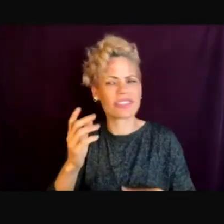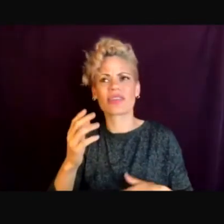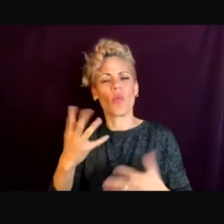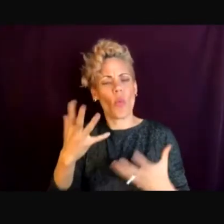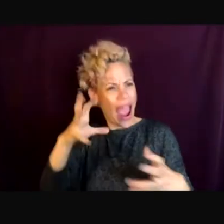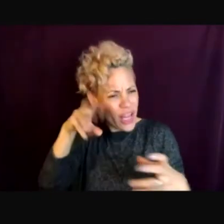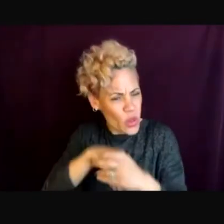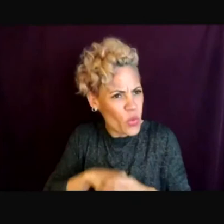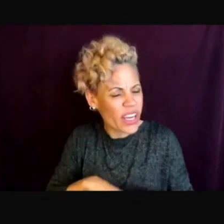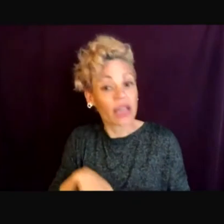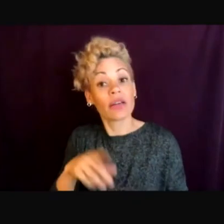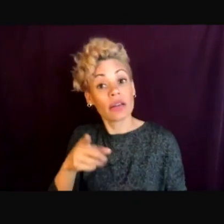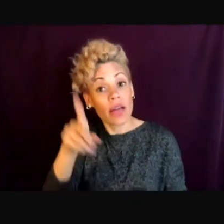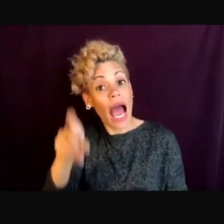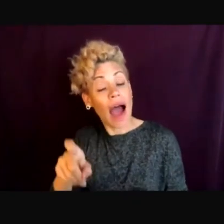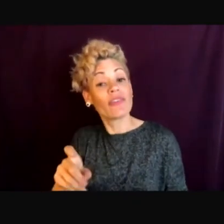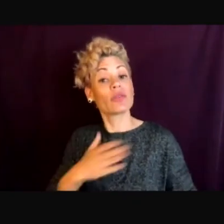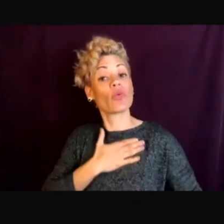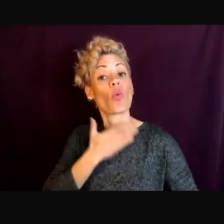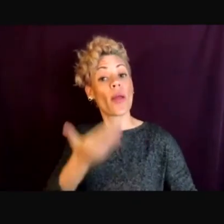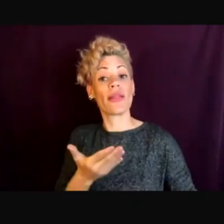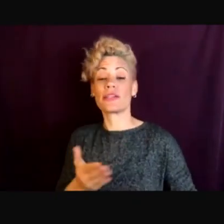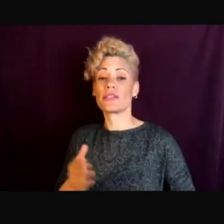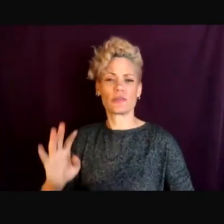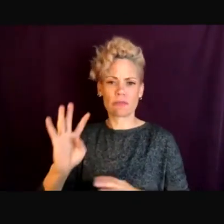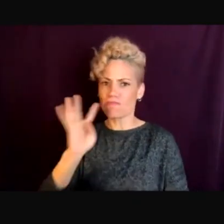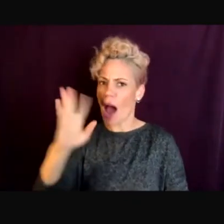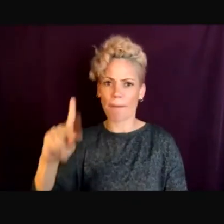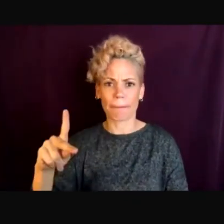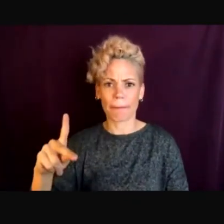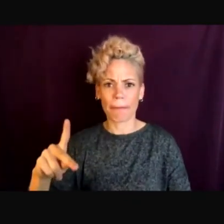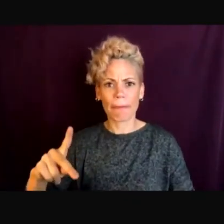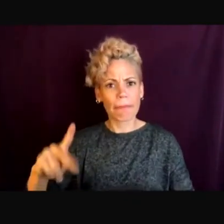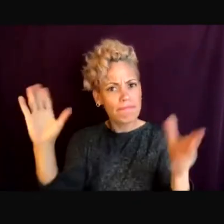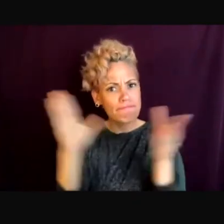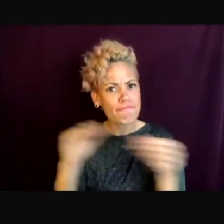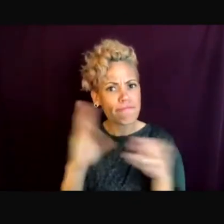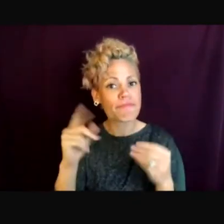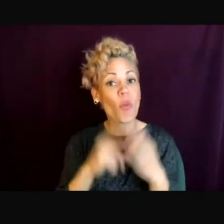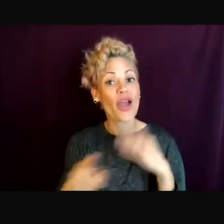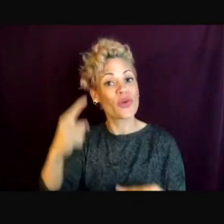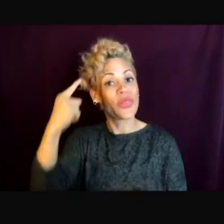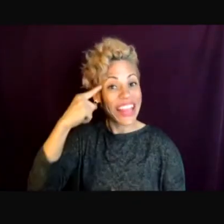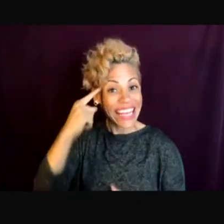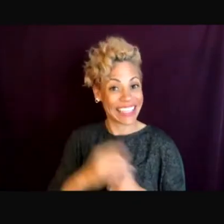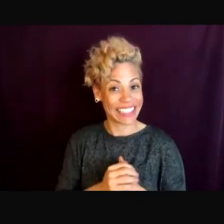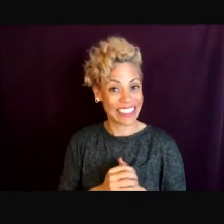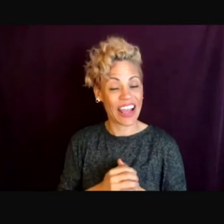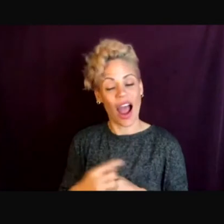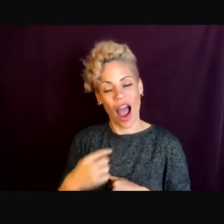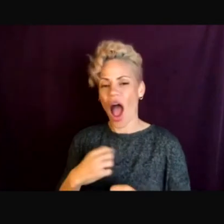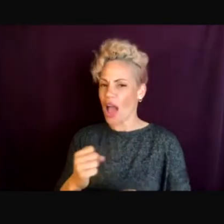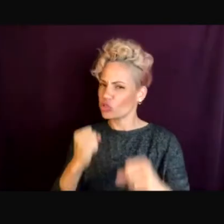and say what you think and so forth. And so I'm a big strong advocate of that and so on.